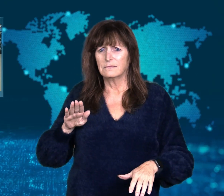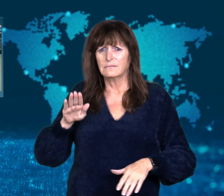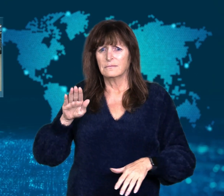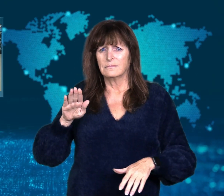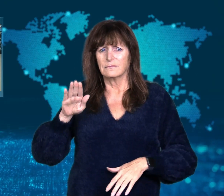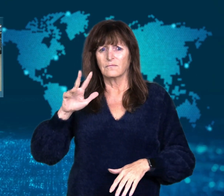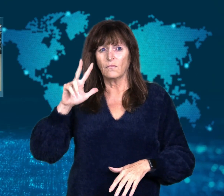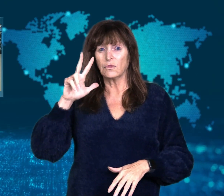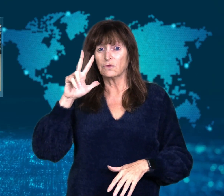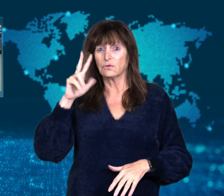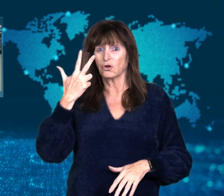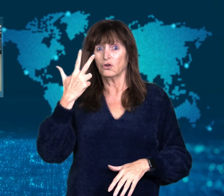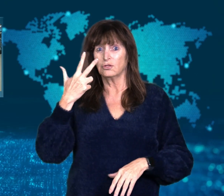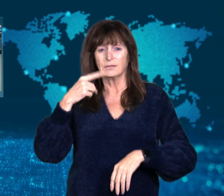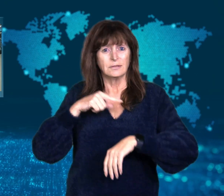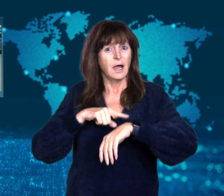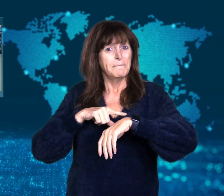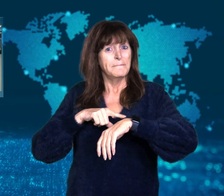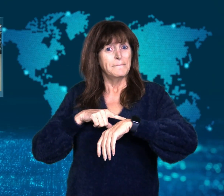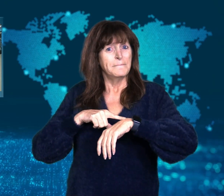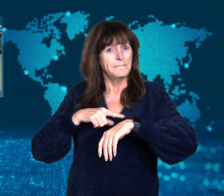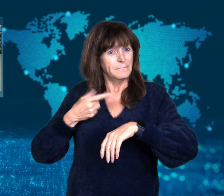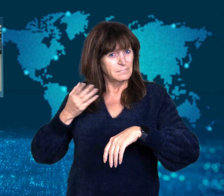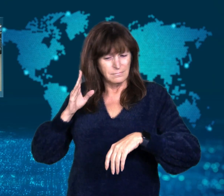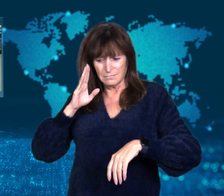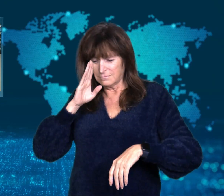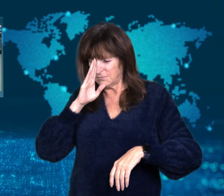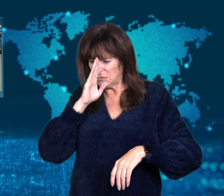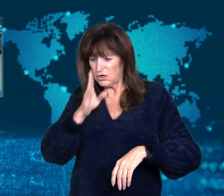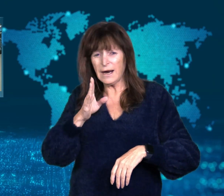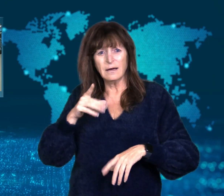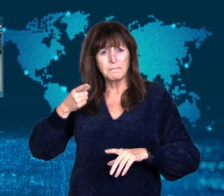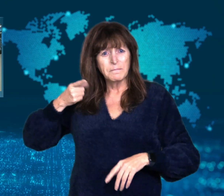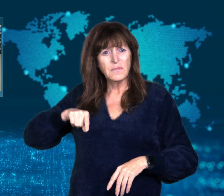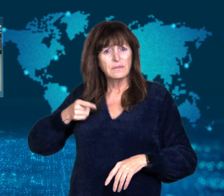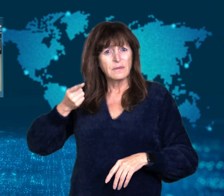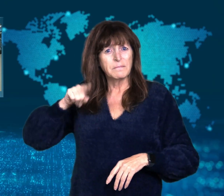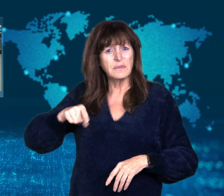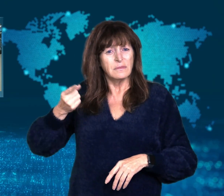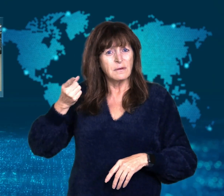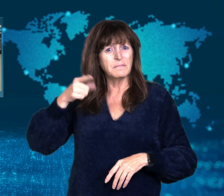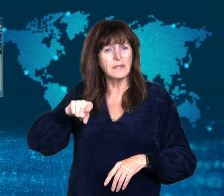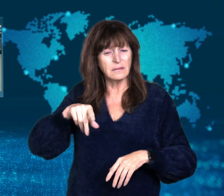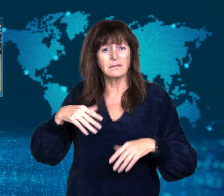the third straight month - from September until now.